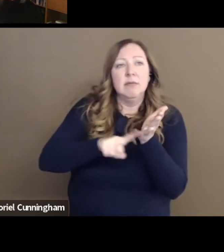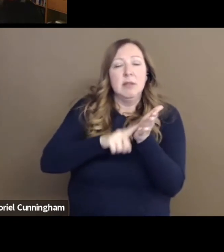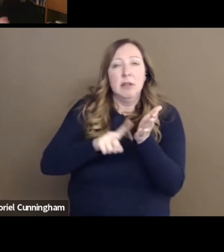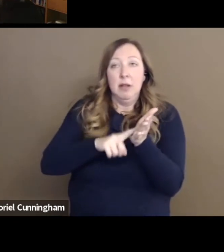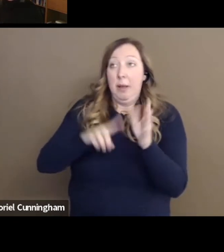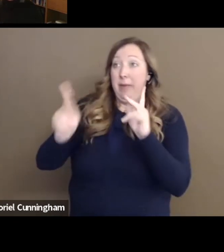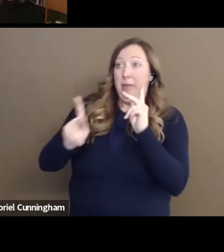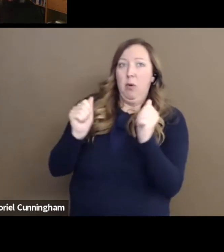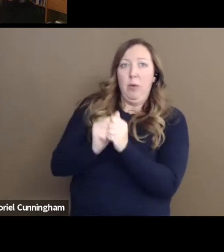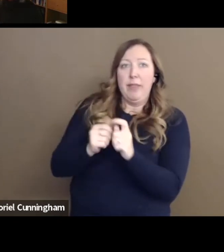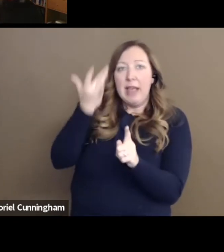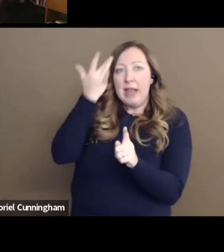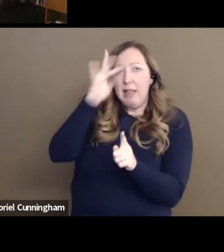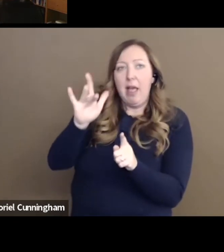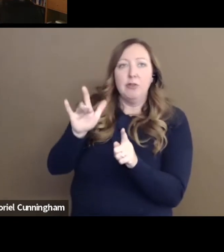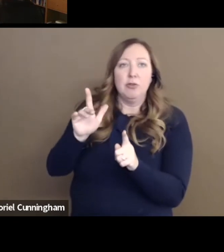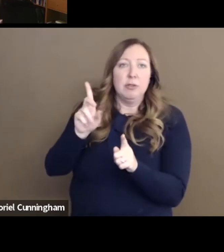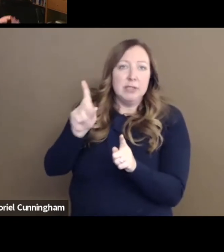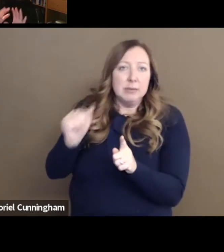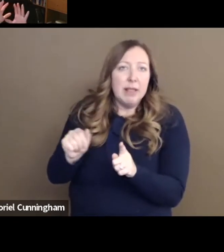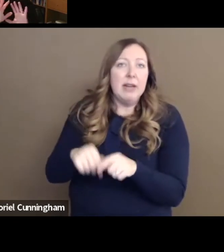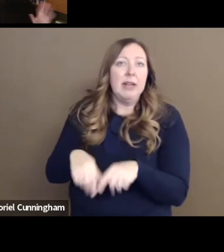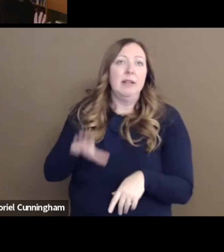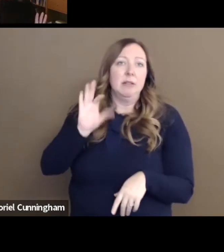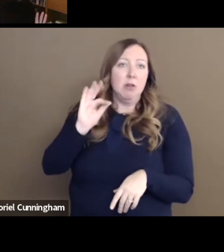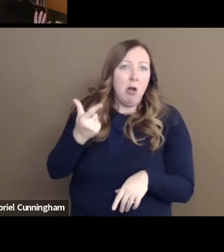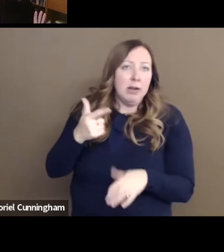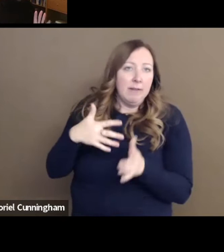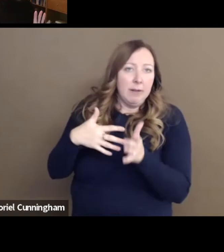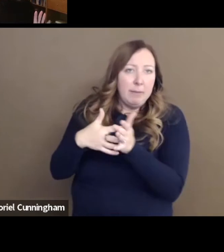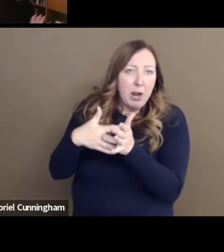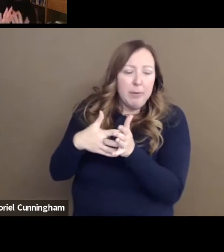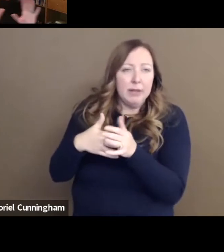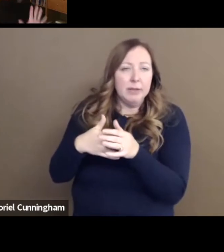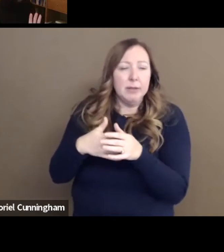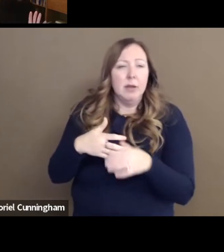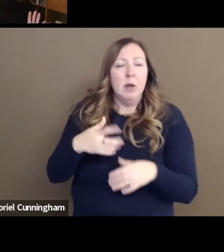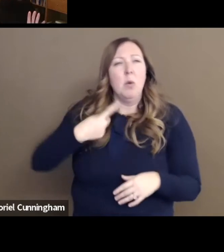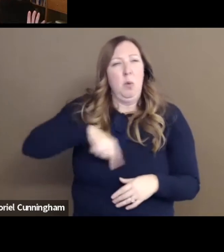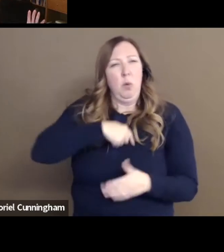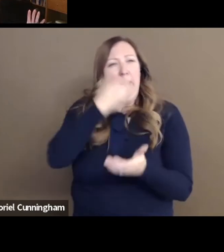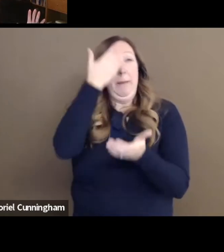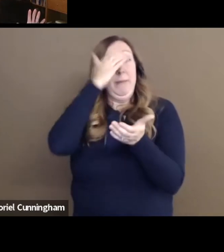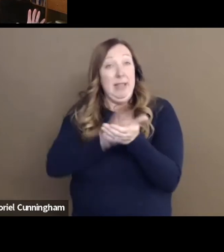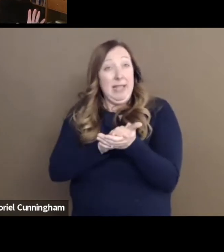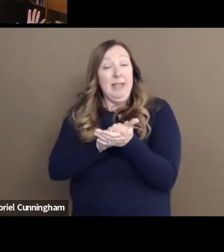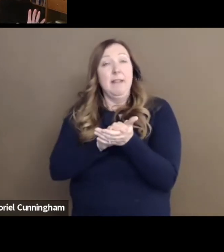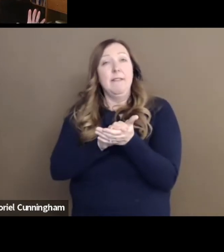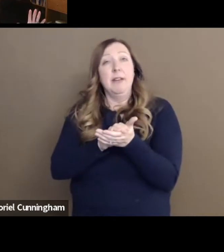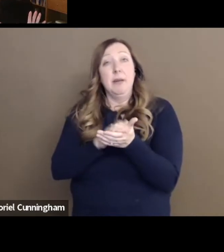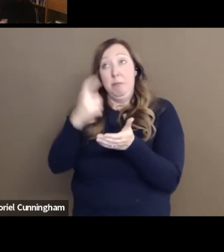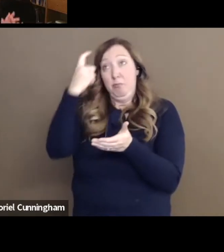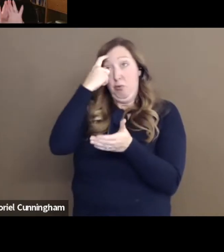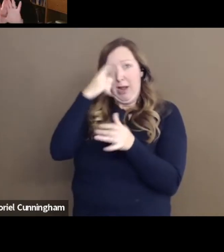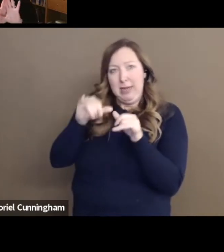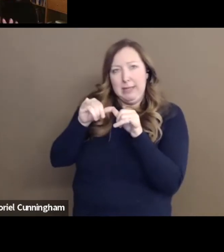subscribe to the idea that there's really a different system going on it's not the same as a typically developing